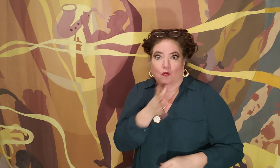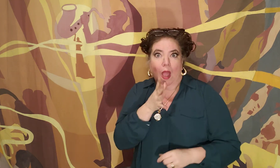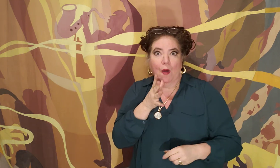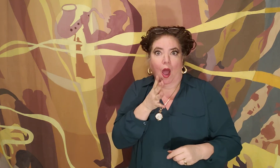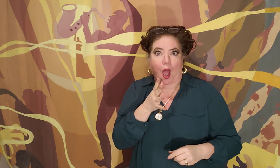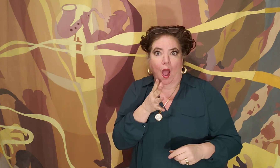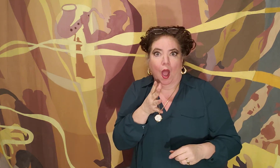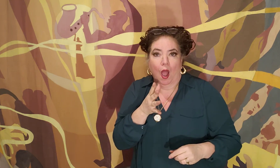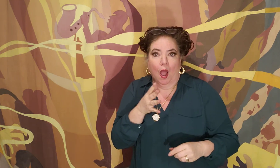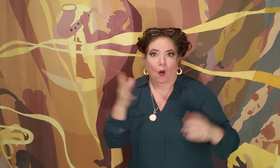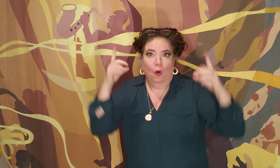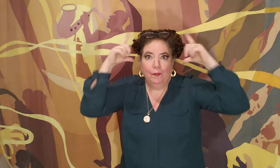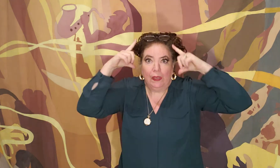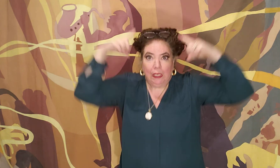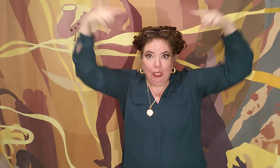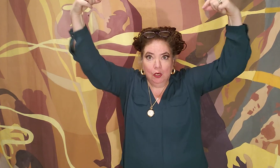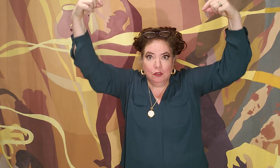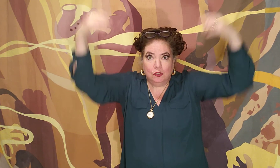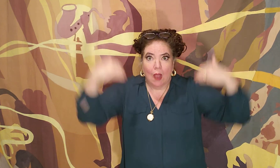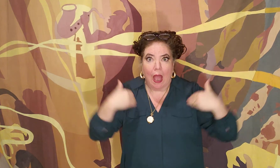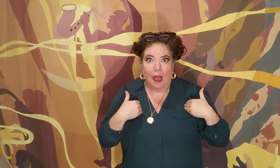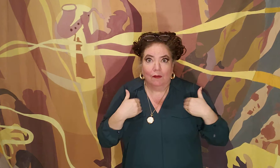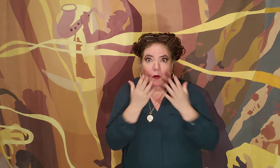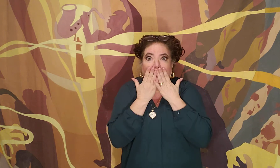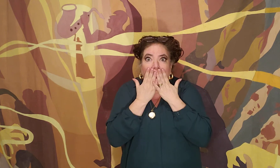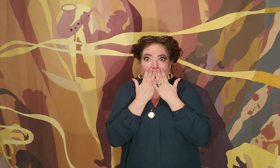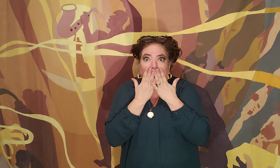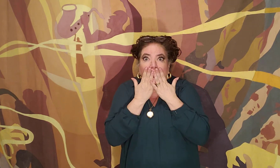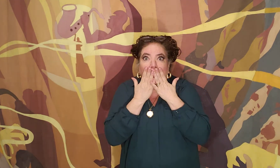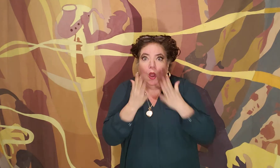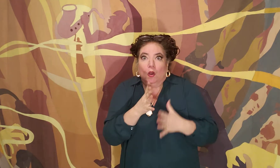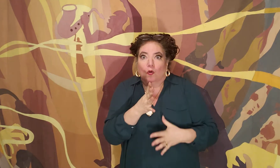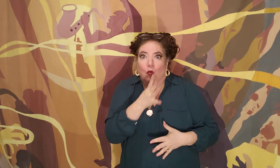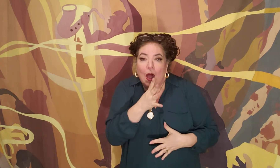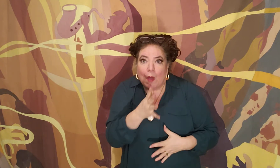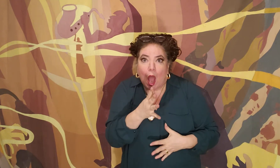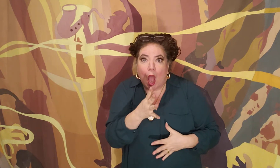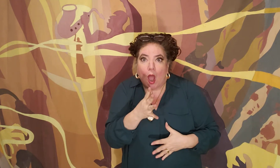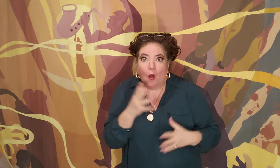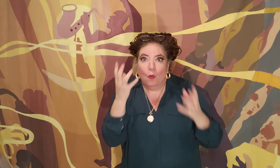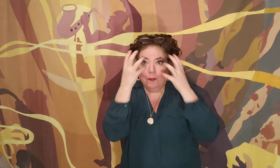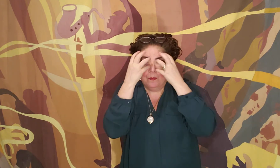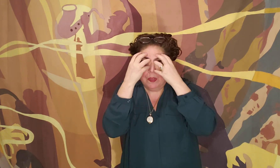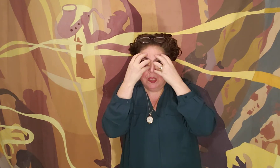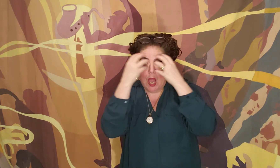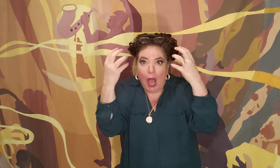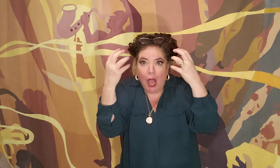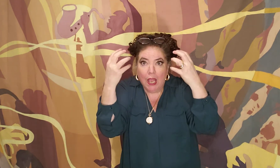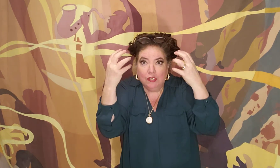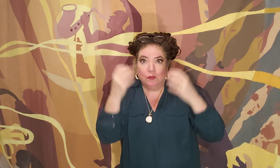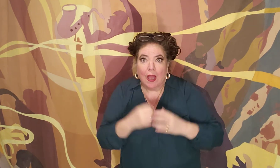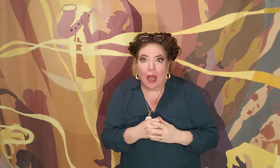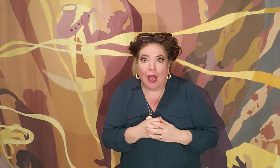"Grandma what big ears you have, Grandma what big eyes you have,